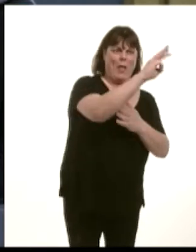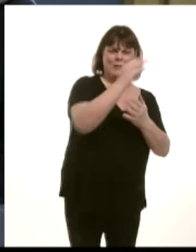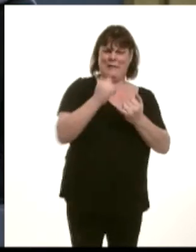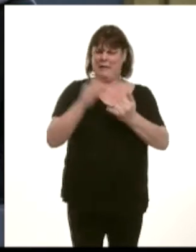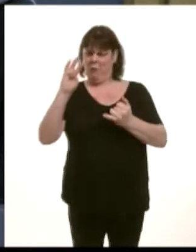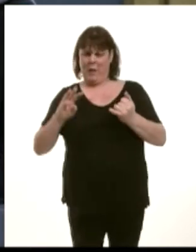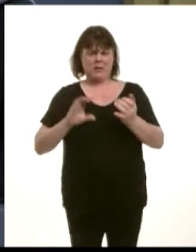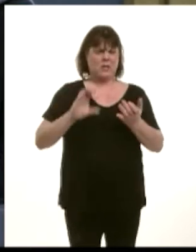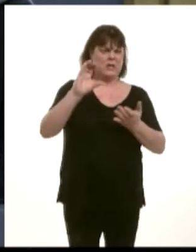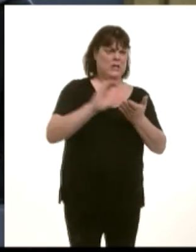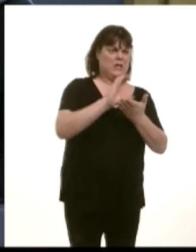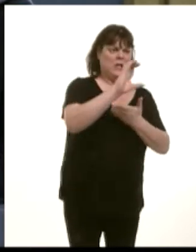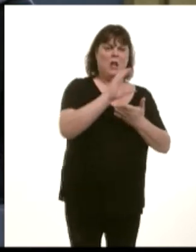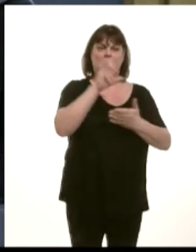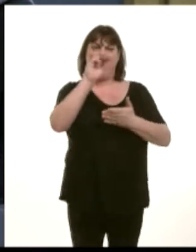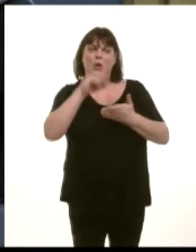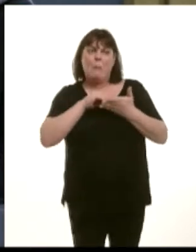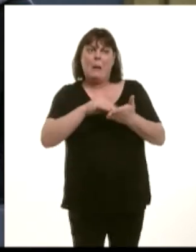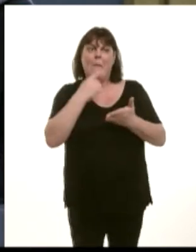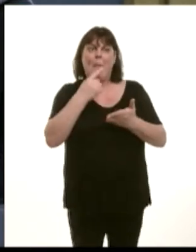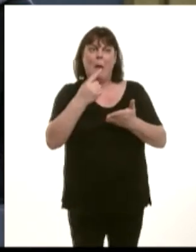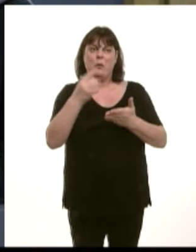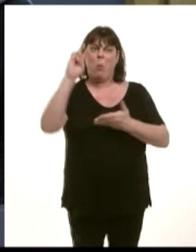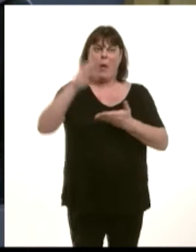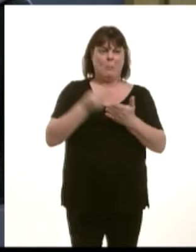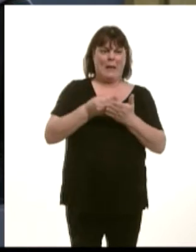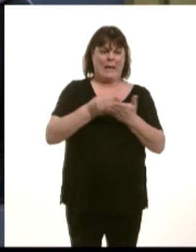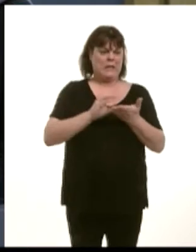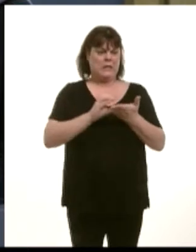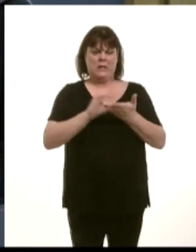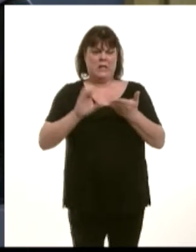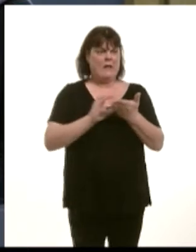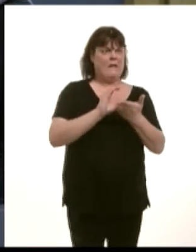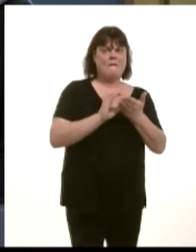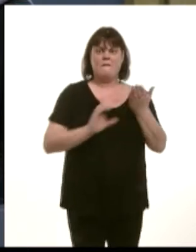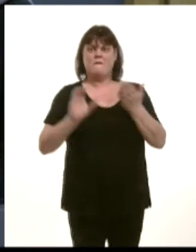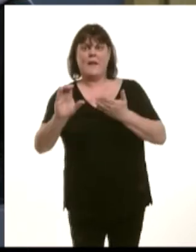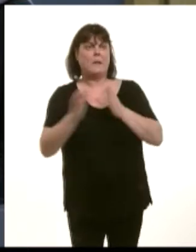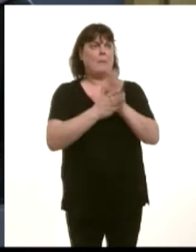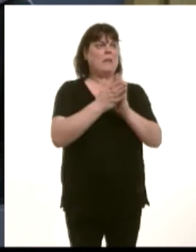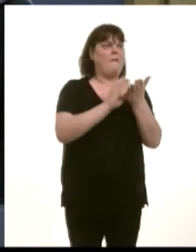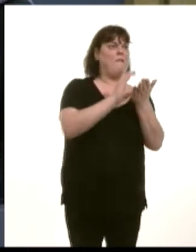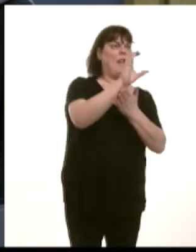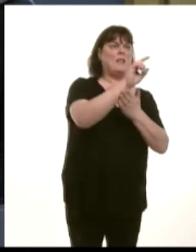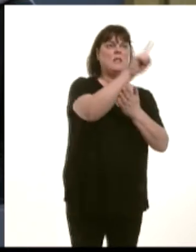money—may undermine existing facilities and, indeed, take investment away from north